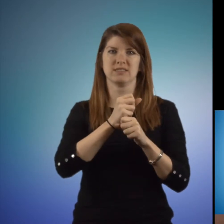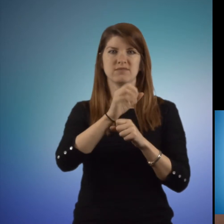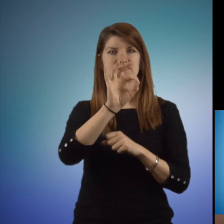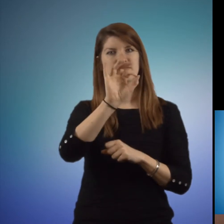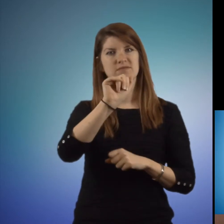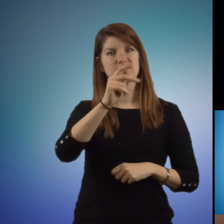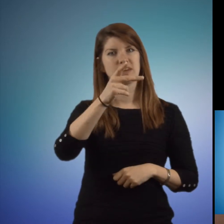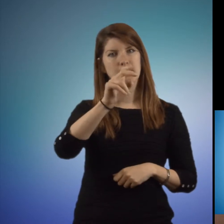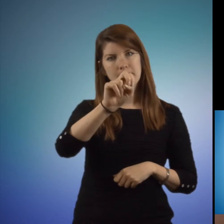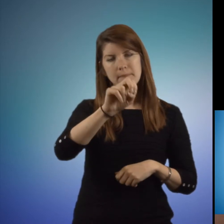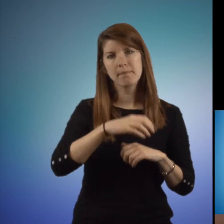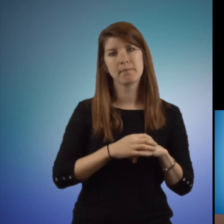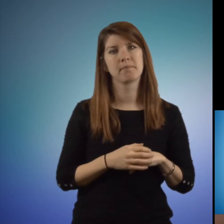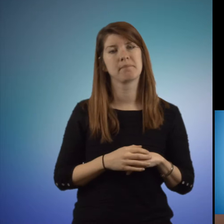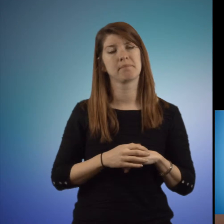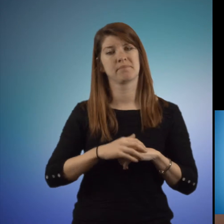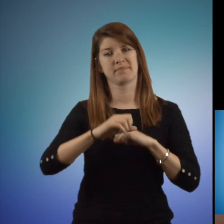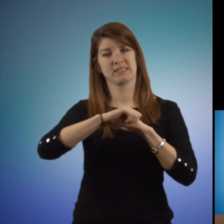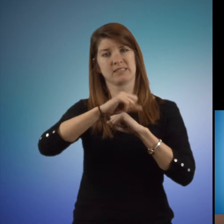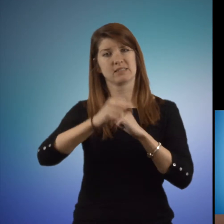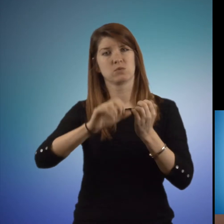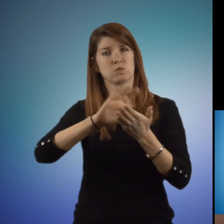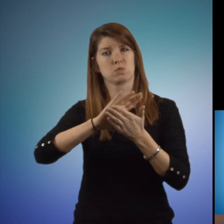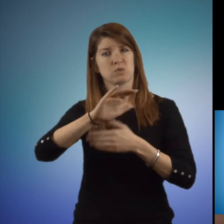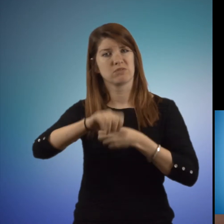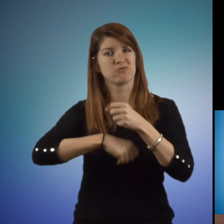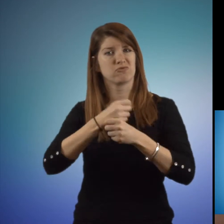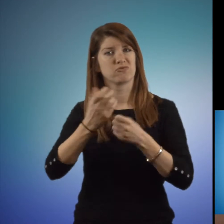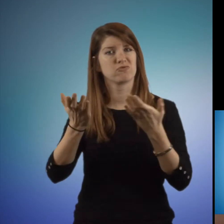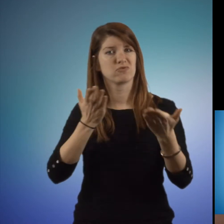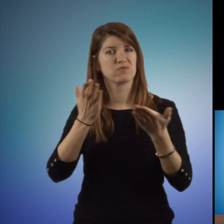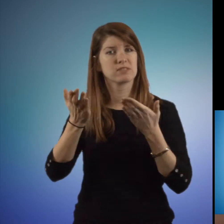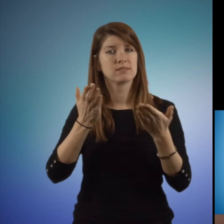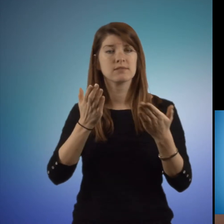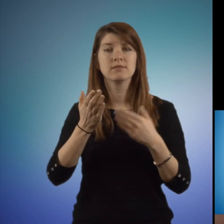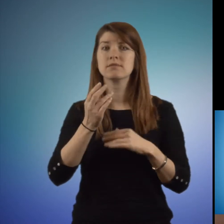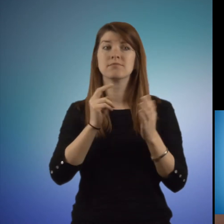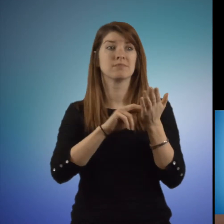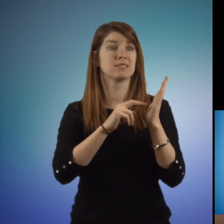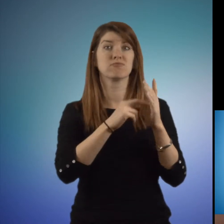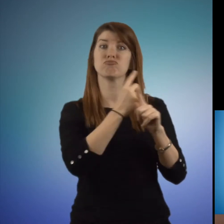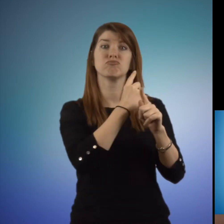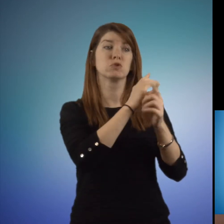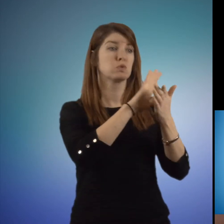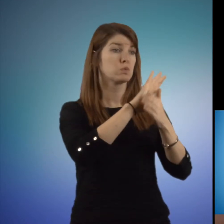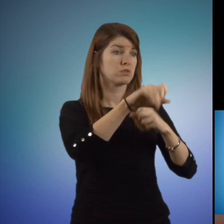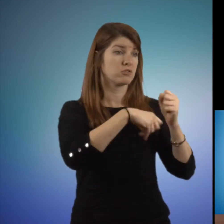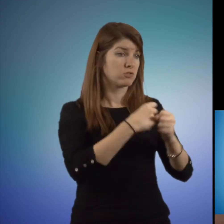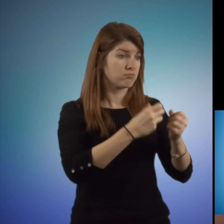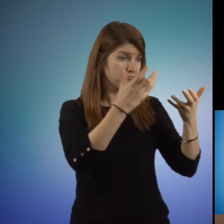that children would receive beyond the typical school year in order to meet their IEP goals.